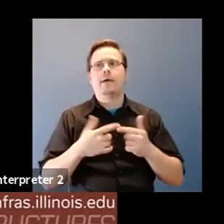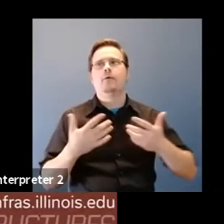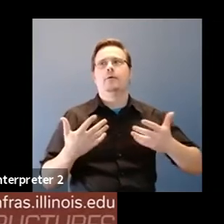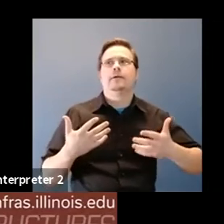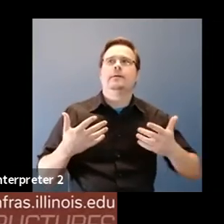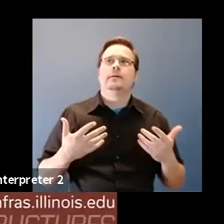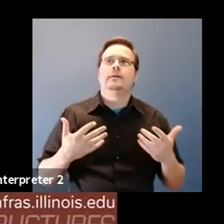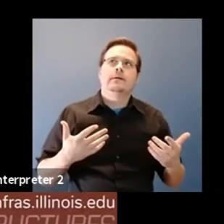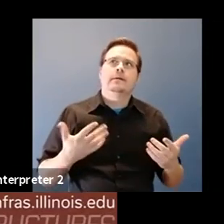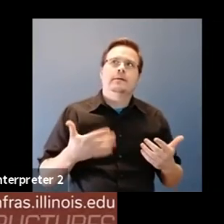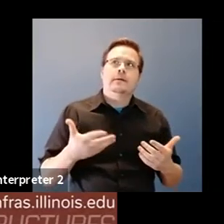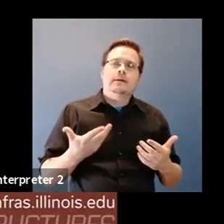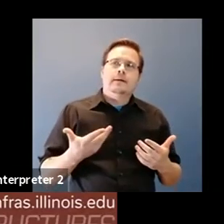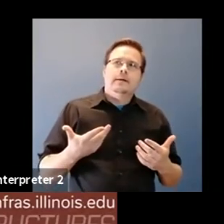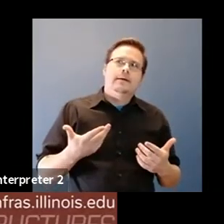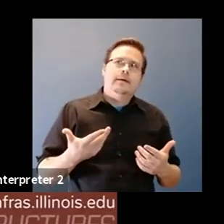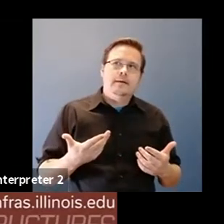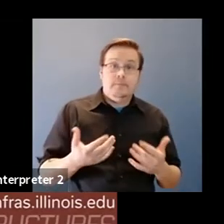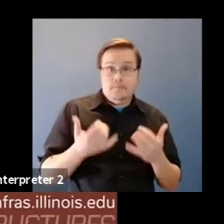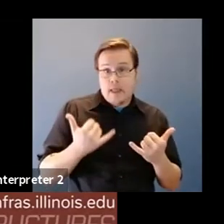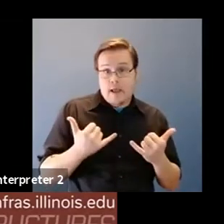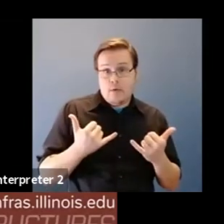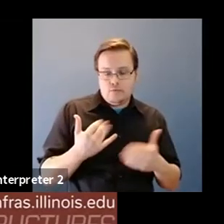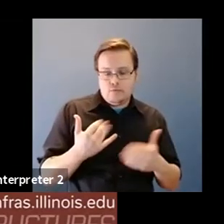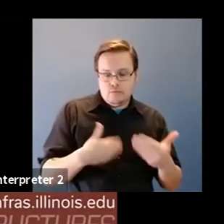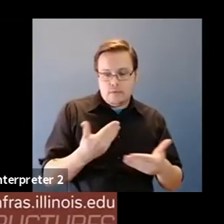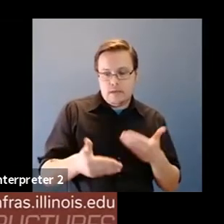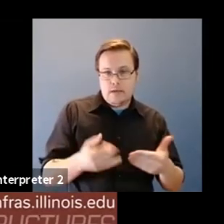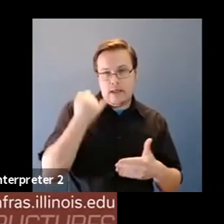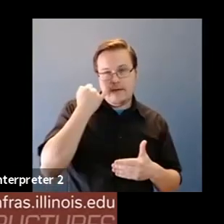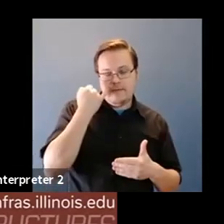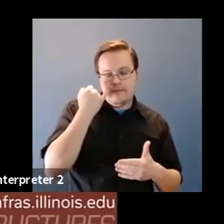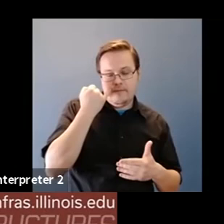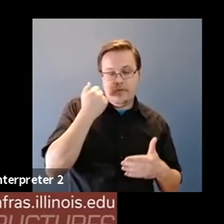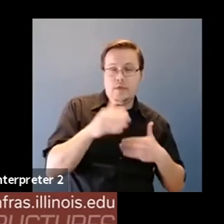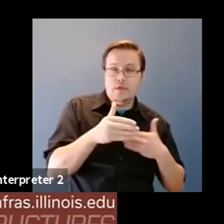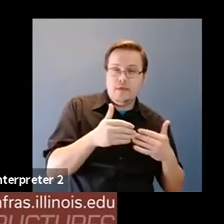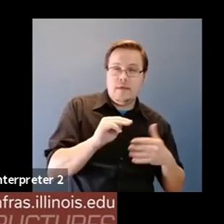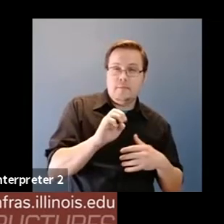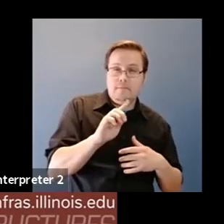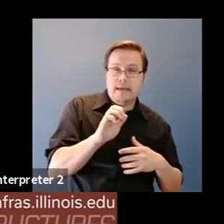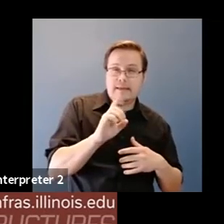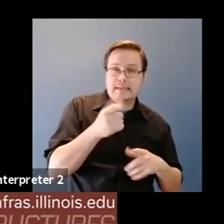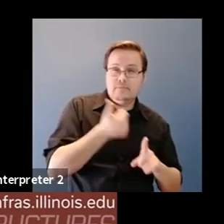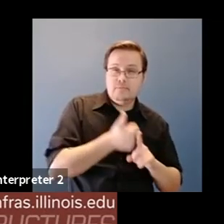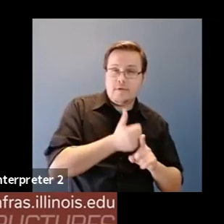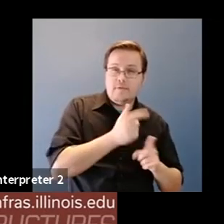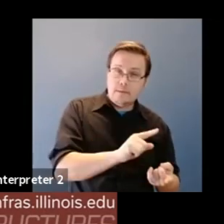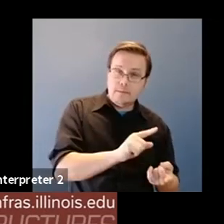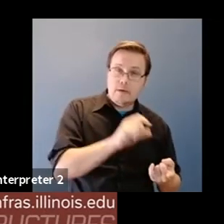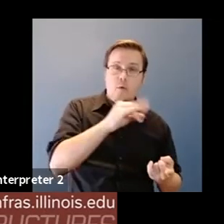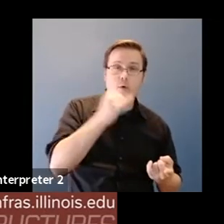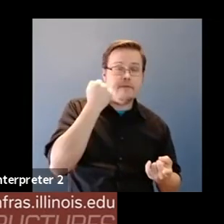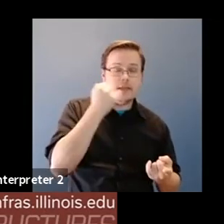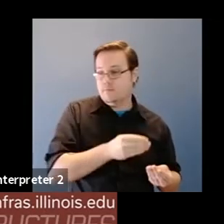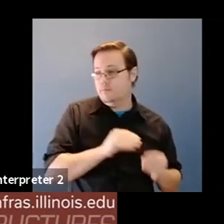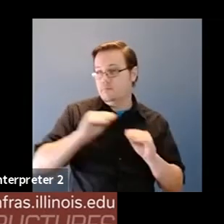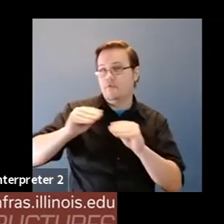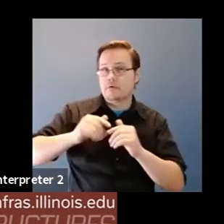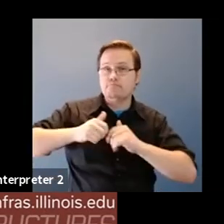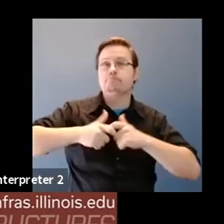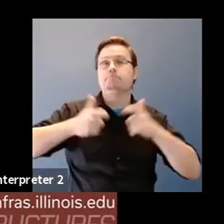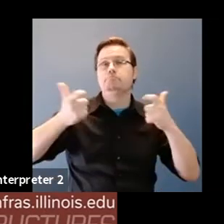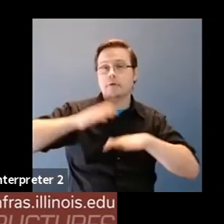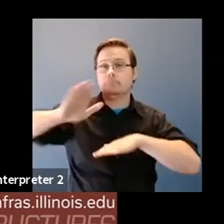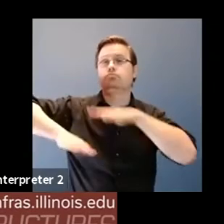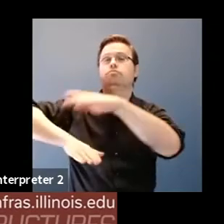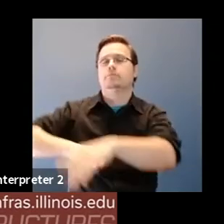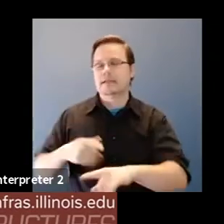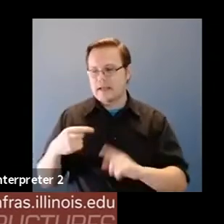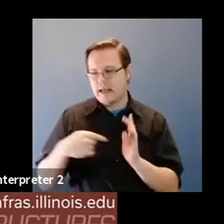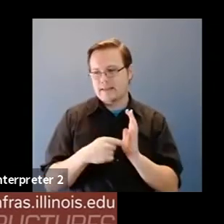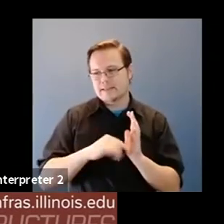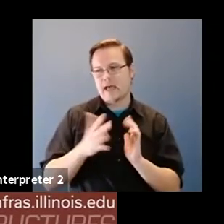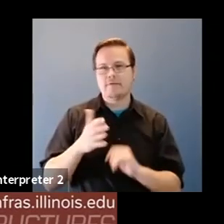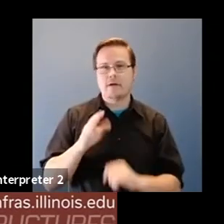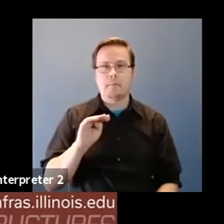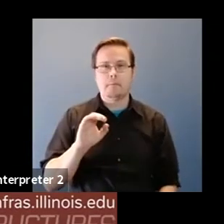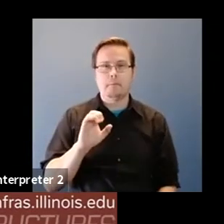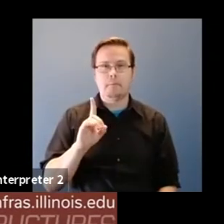Martin Wattenberg: You know the current methods are sort of intrinsically limited or whether, in fact, they could take us to a much greater strides and you know this is a sort of boring moderate, so they shouldn't away my belief is we don't know you know.